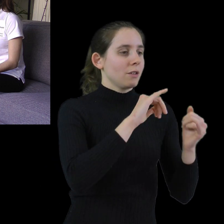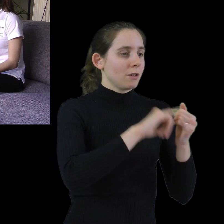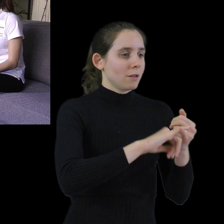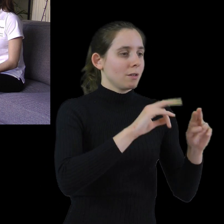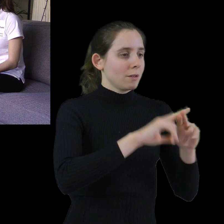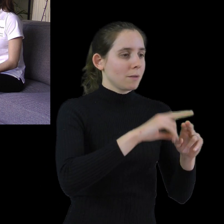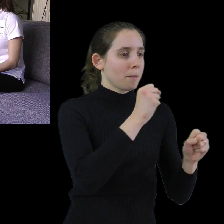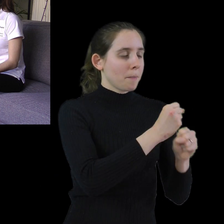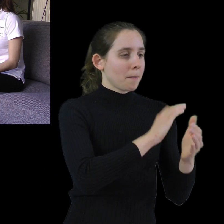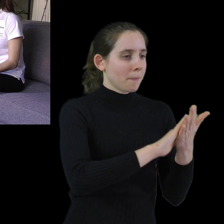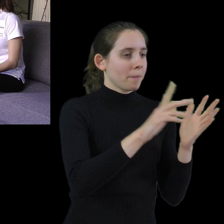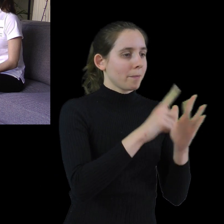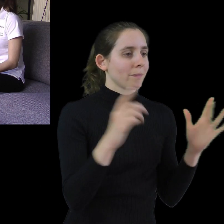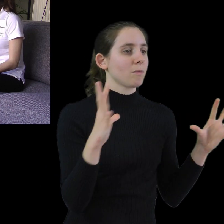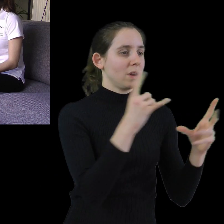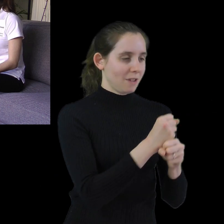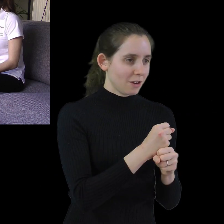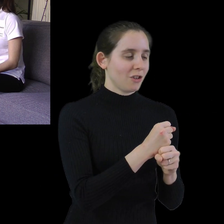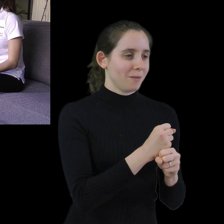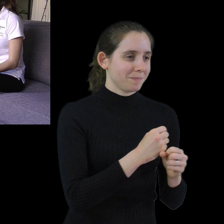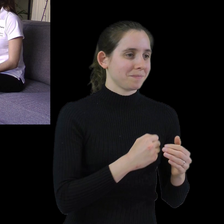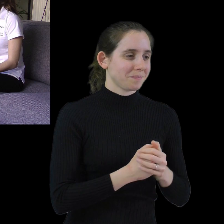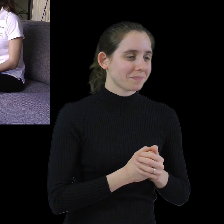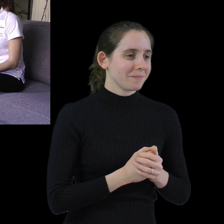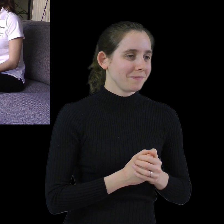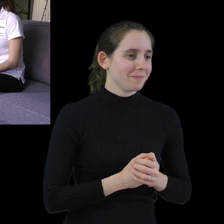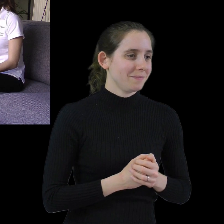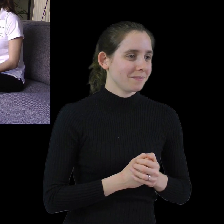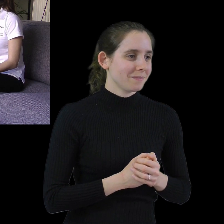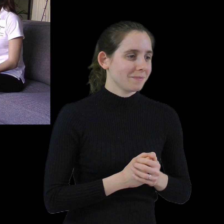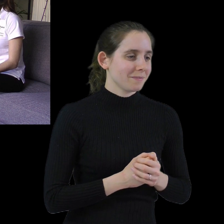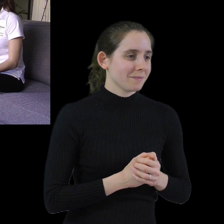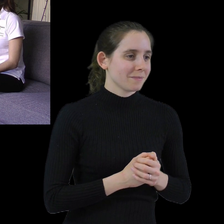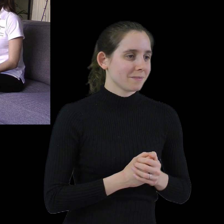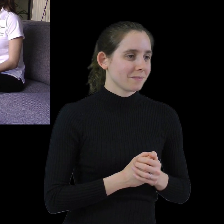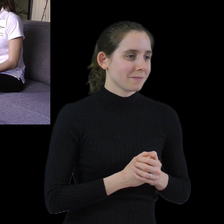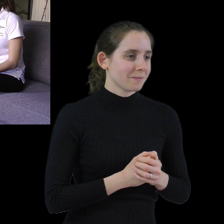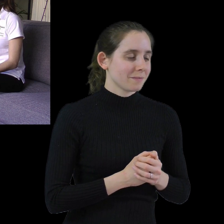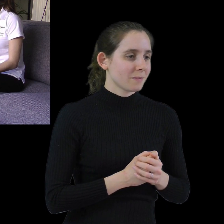abbreviation CSFBHI, which stands for Christian Services for the Blind and Hearing impaired... Kimberley: Excellent